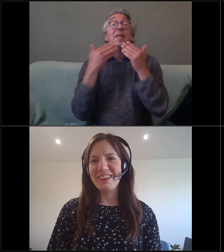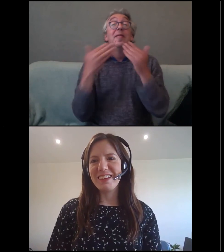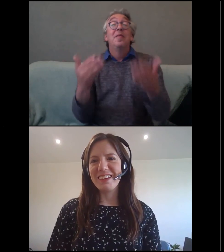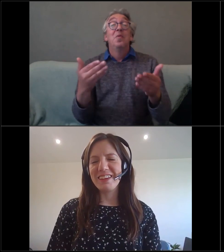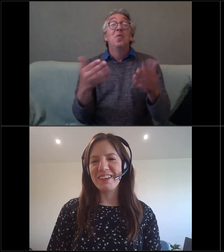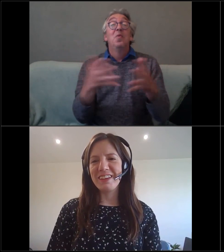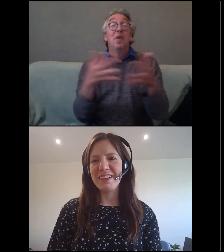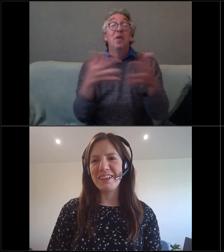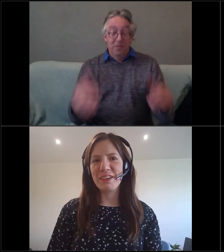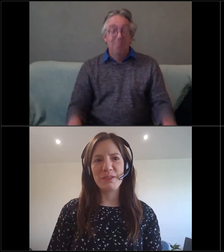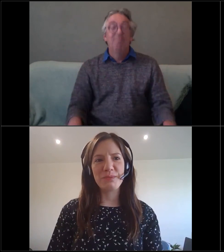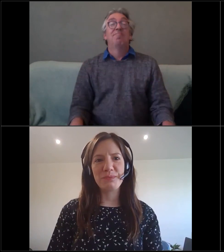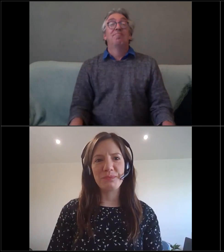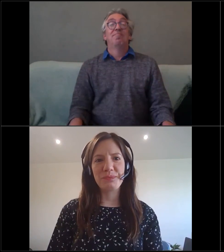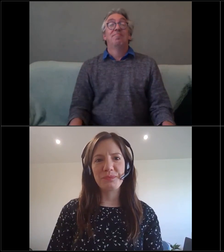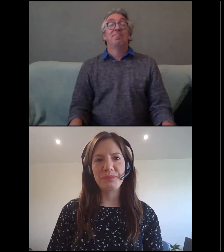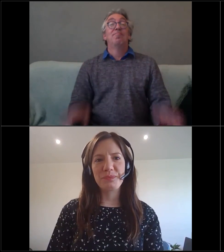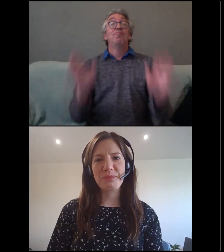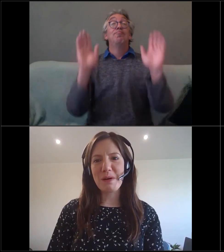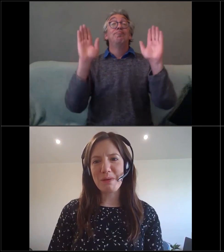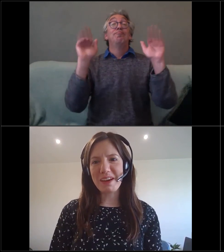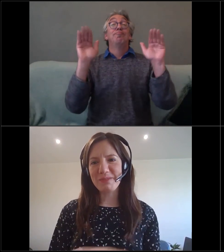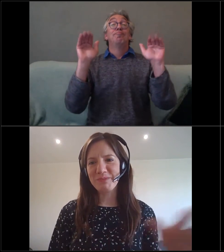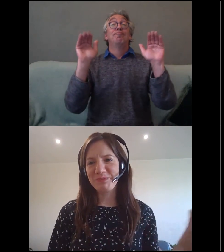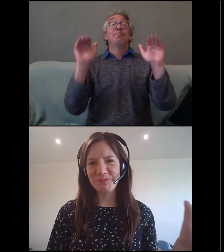Yes. Bye-bye. Bye.